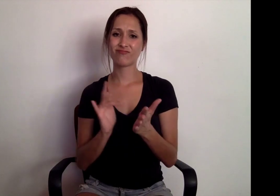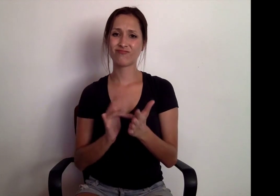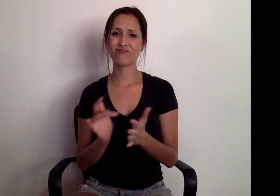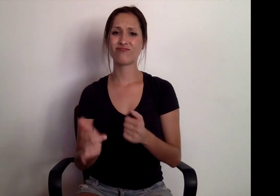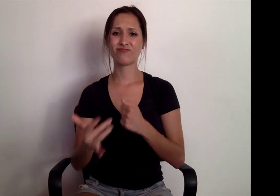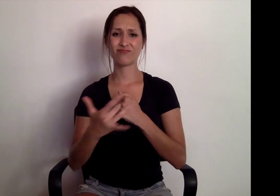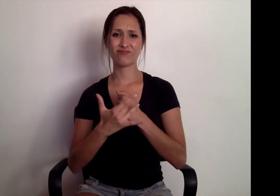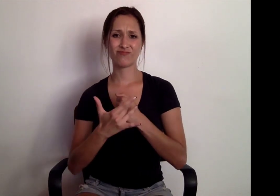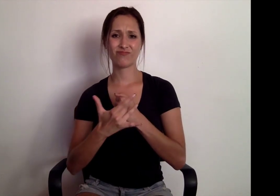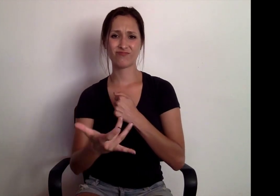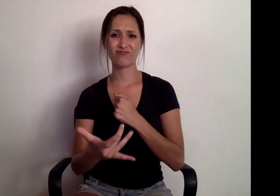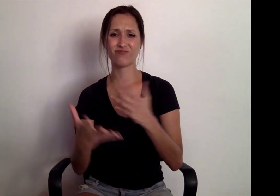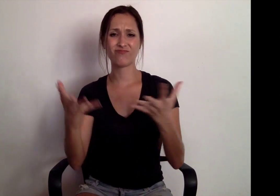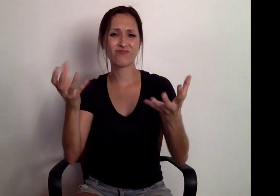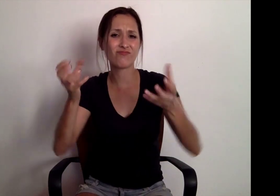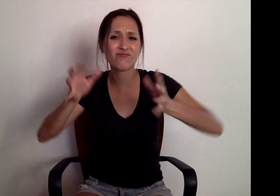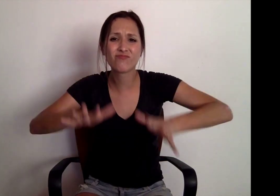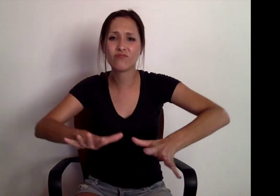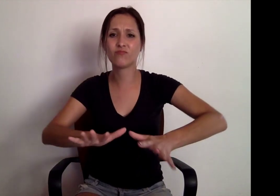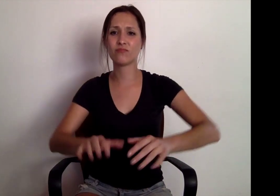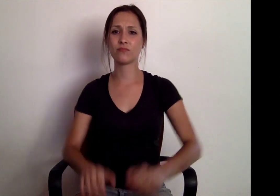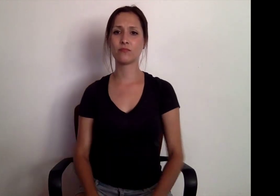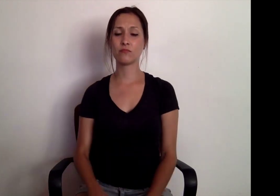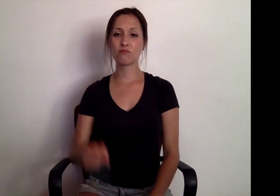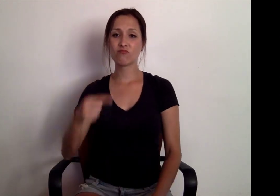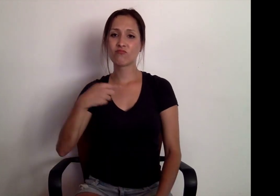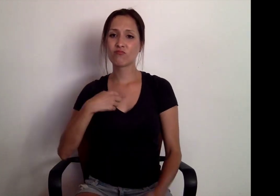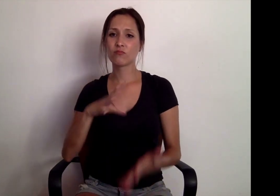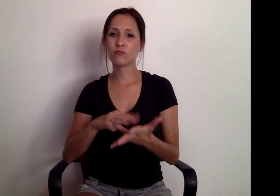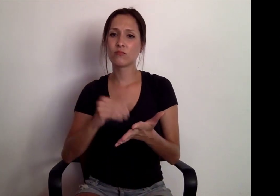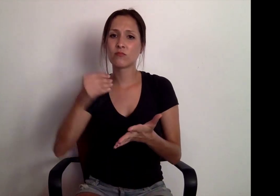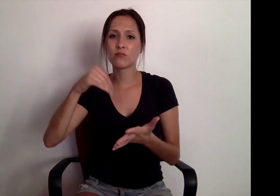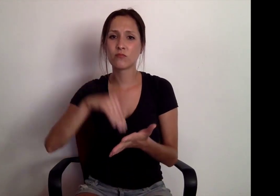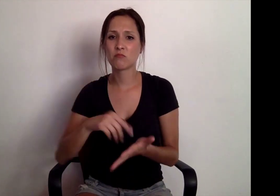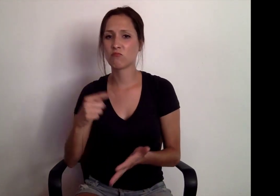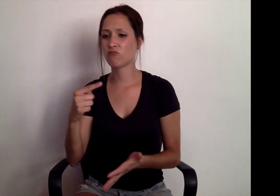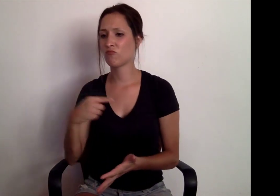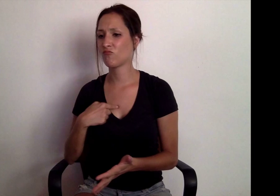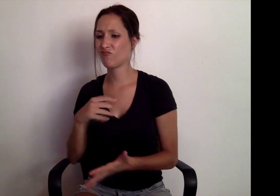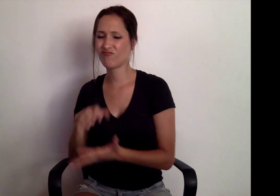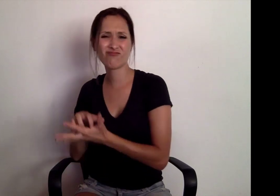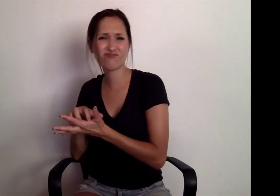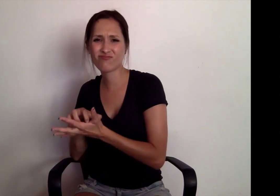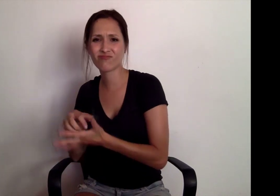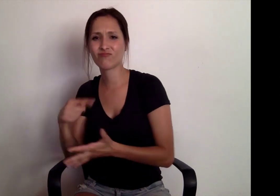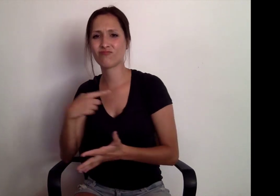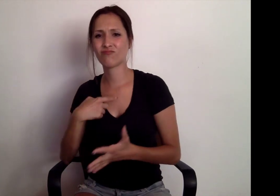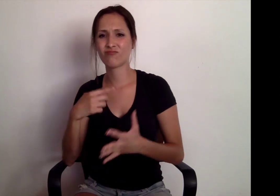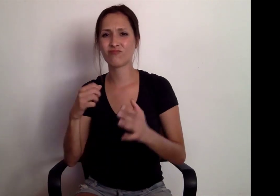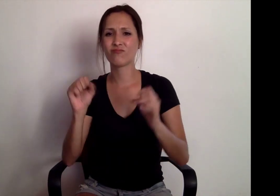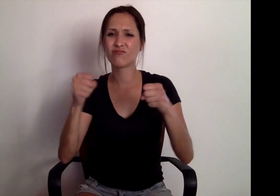There are times I did not want to be touched. I have to relearn that I am not fragile